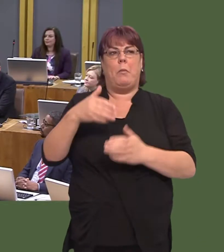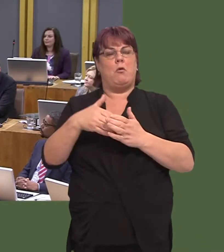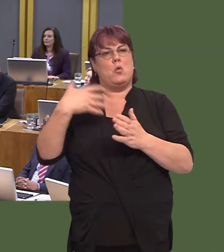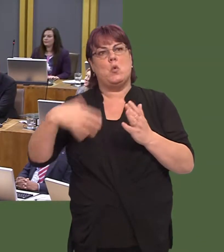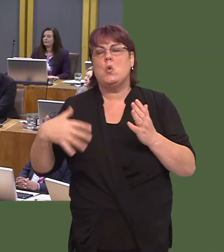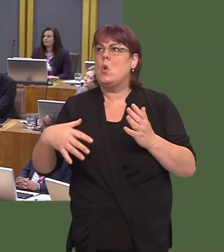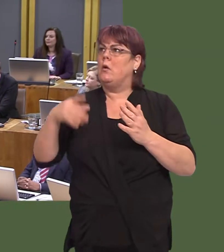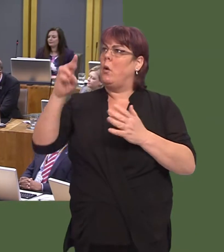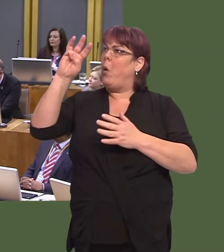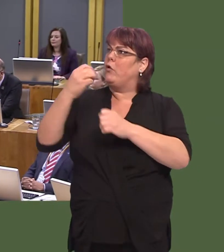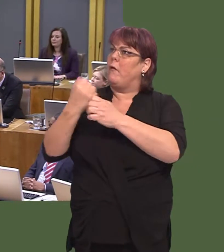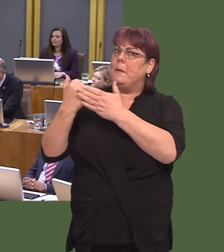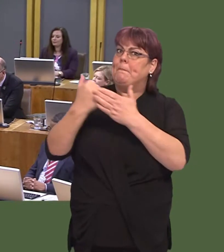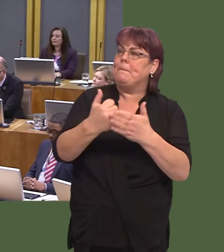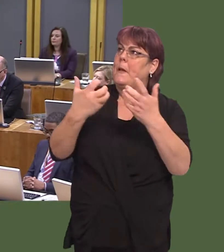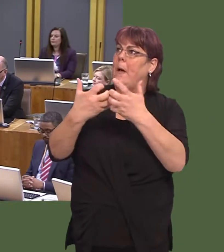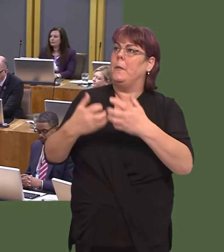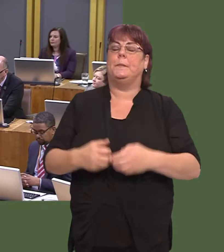fuel poverty is Welsh Government Warm Homes.